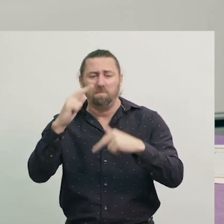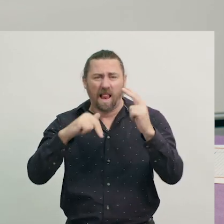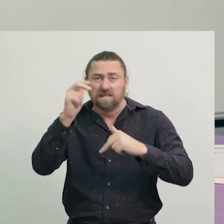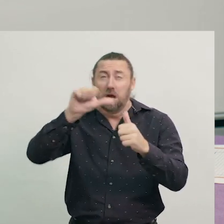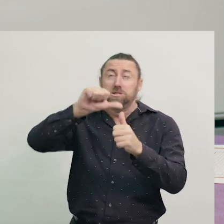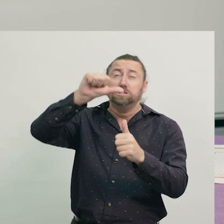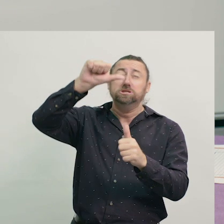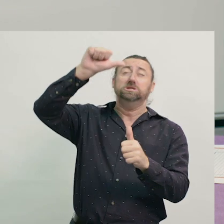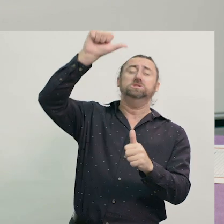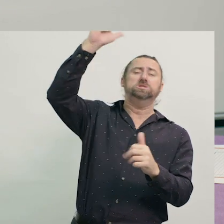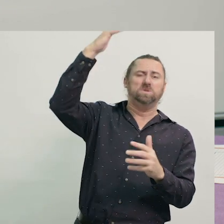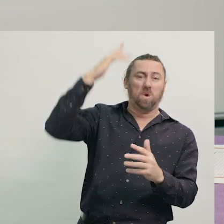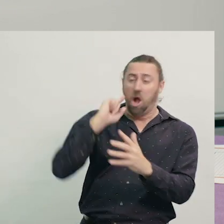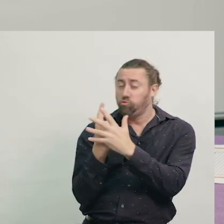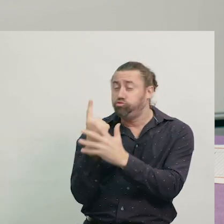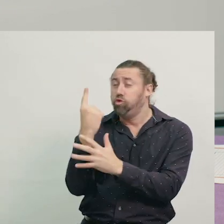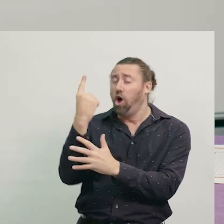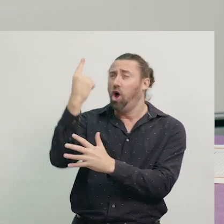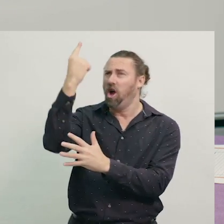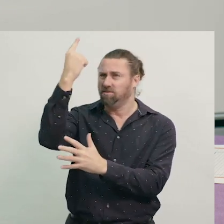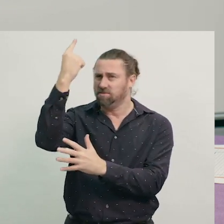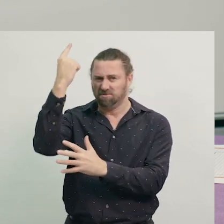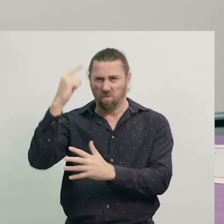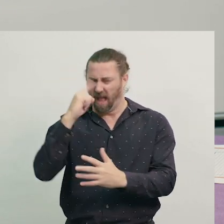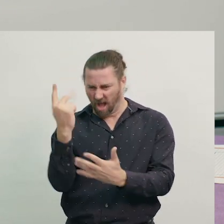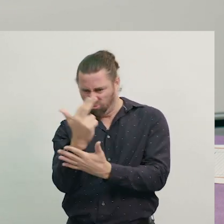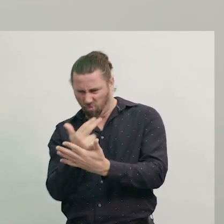have all been designed and constructed using scale drawings.